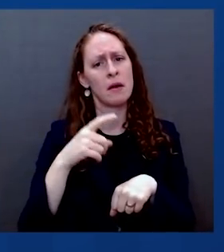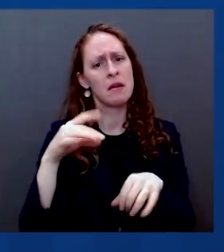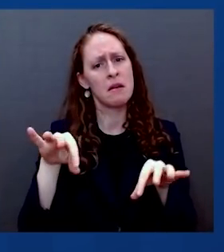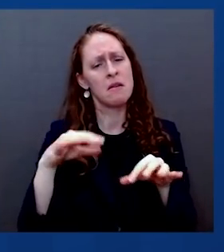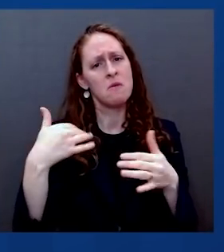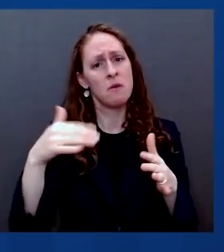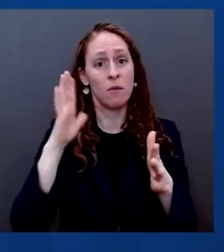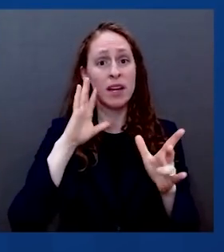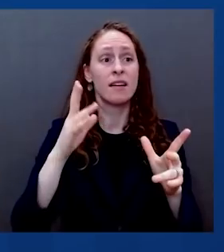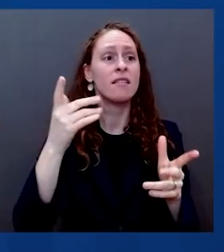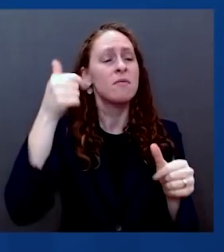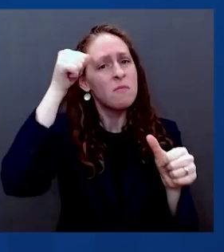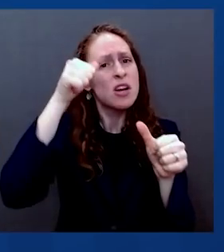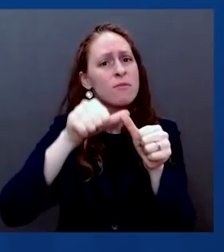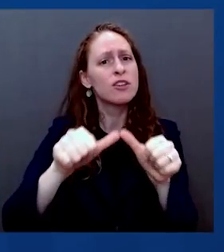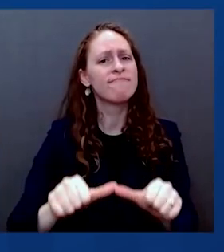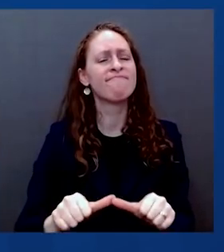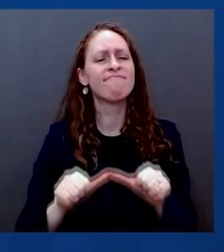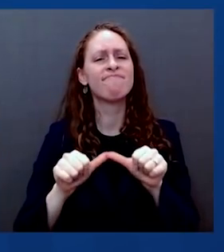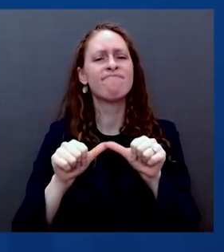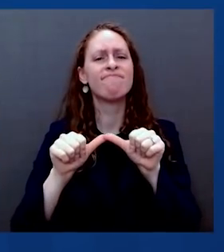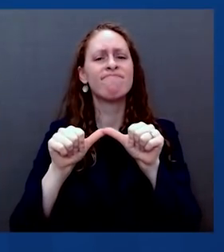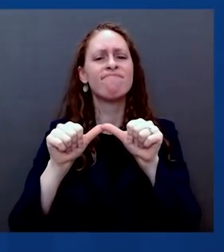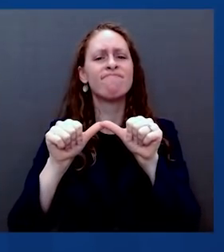that we ensured free and fair elections